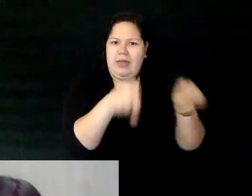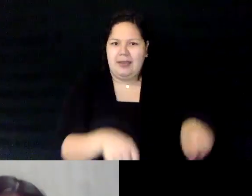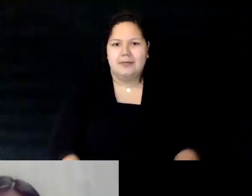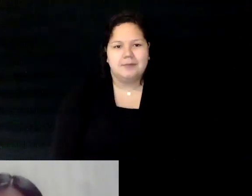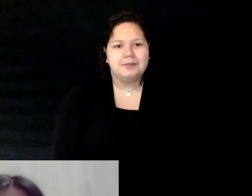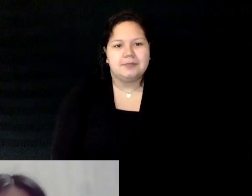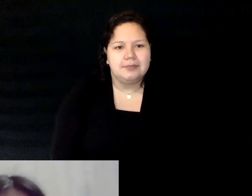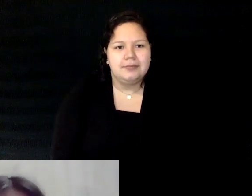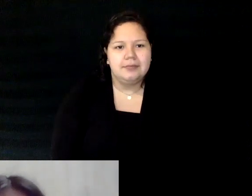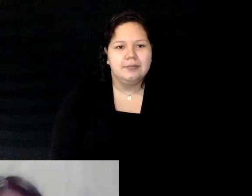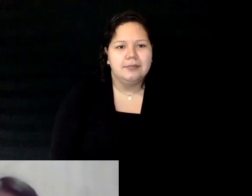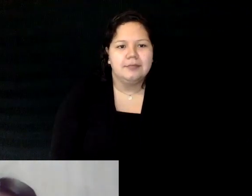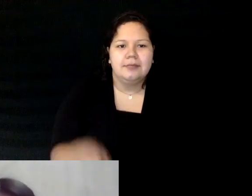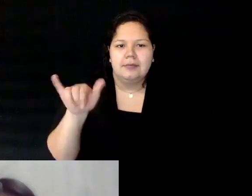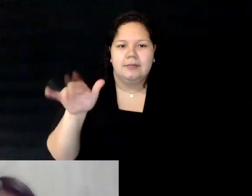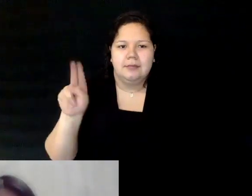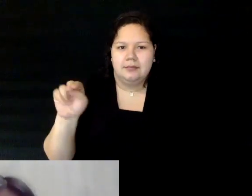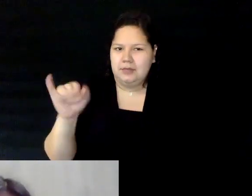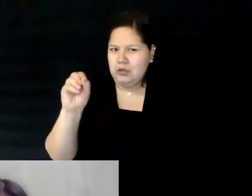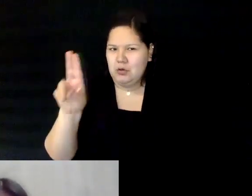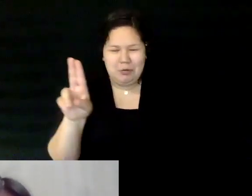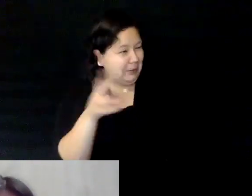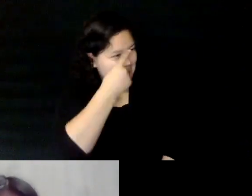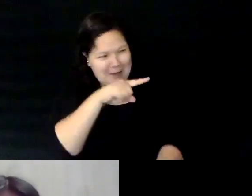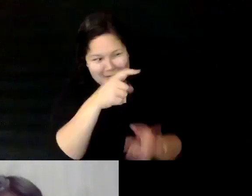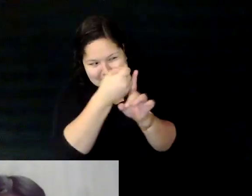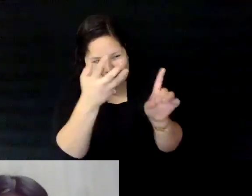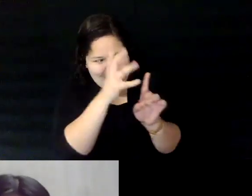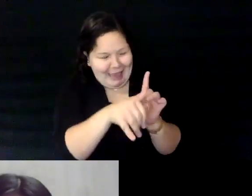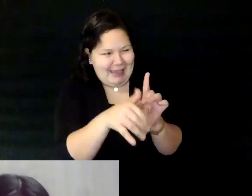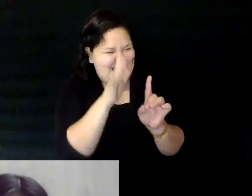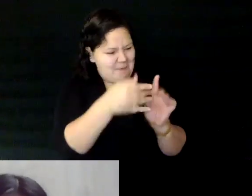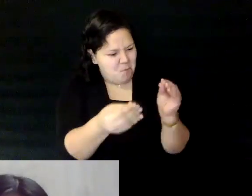Can you say a bit more about that, just that deeper dive into the world building process